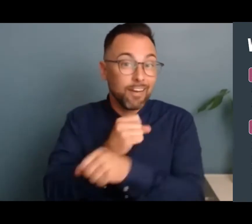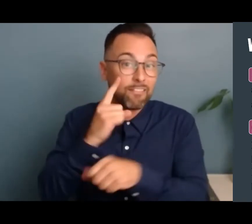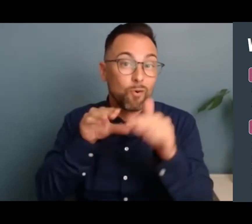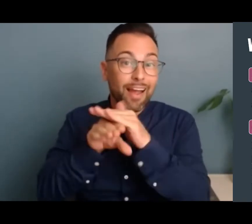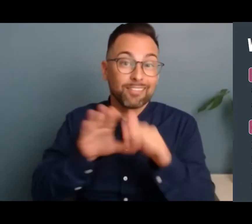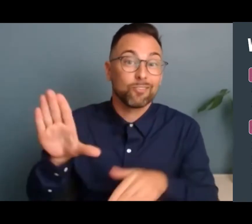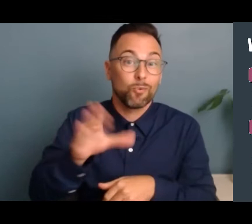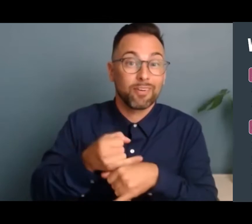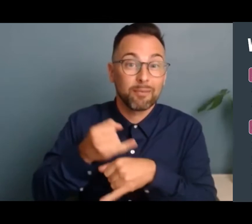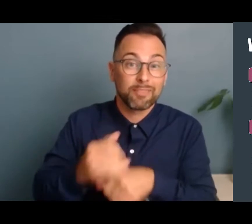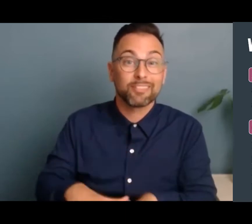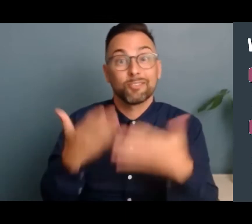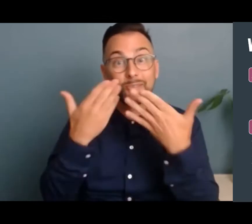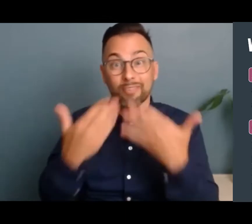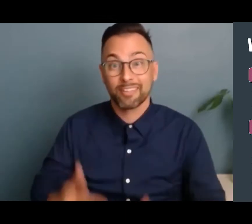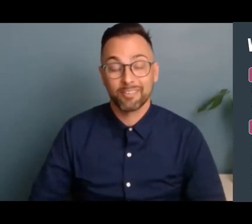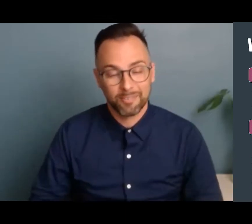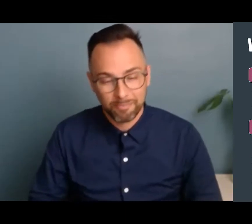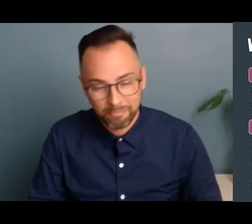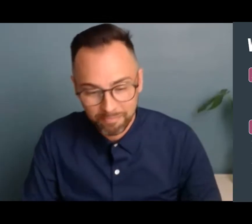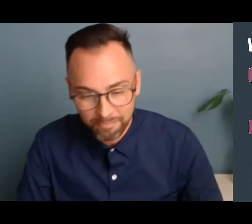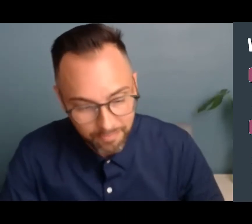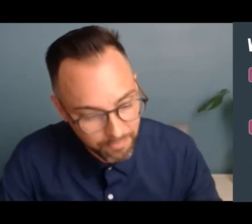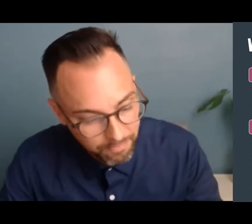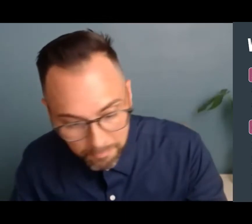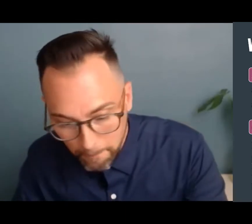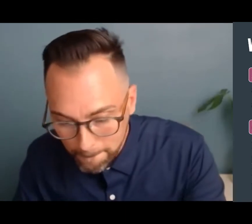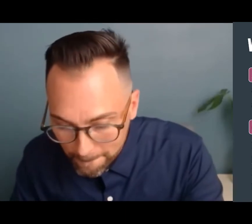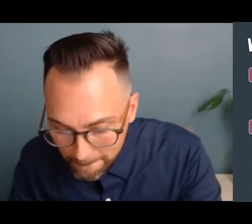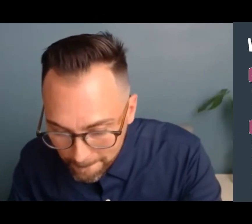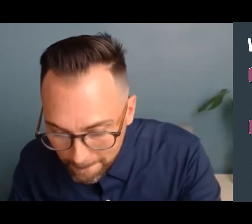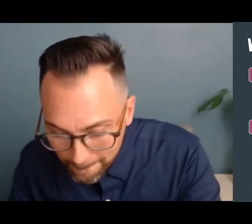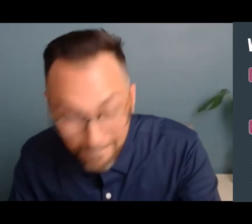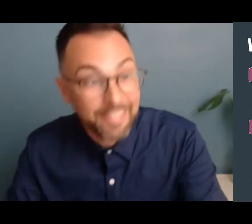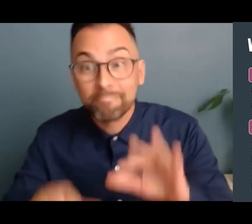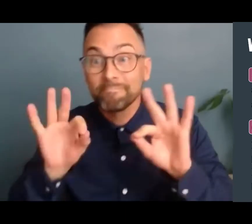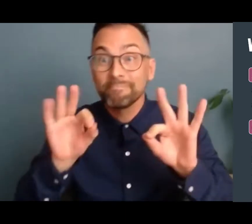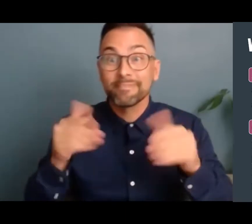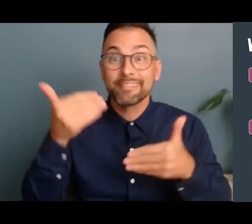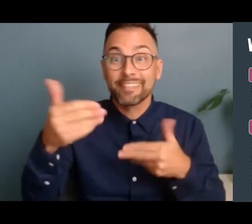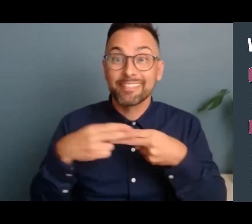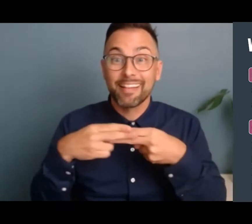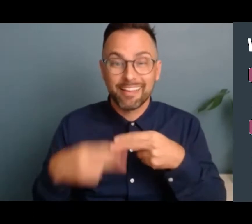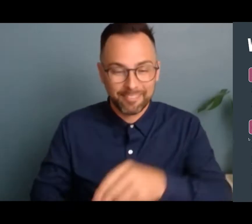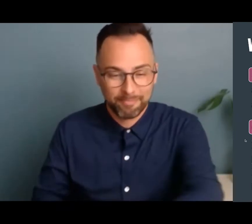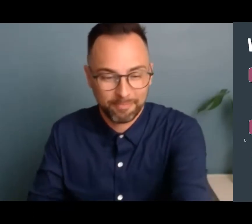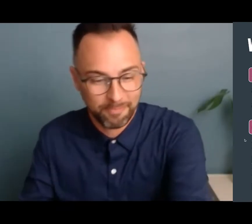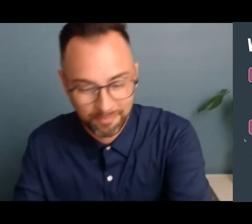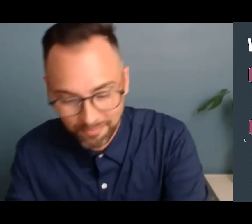So this is a direct reflection of the work that is being done by people here and the impacts that you are making. Next slide.